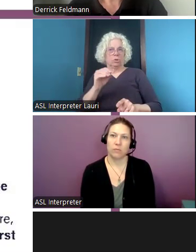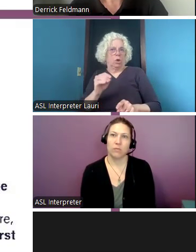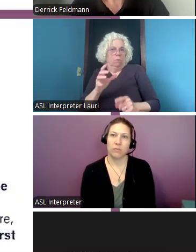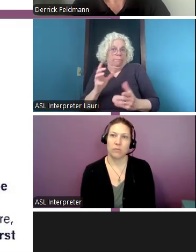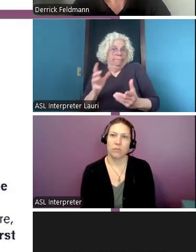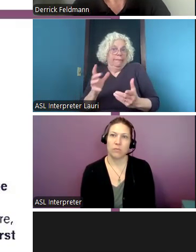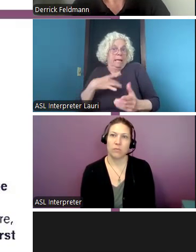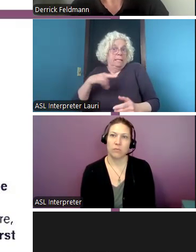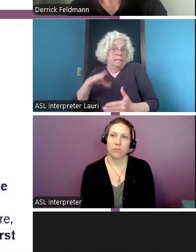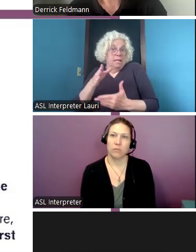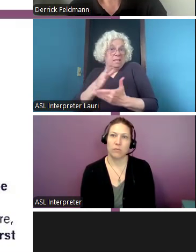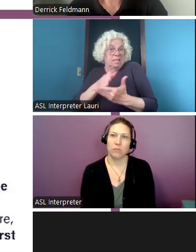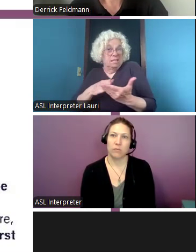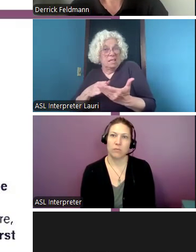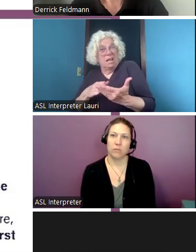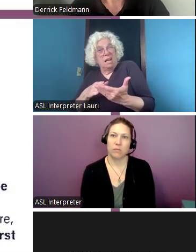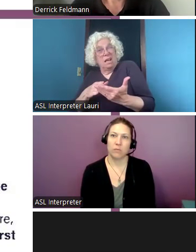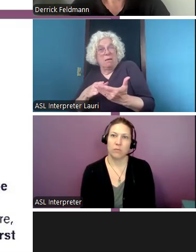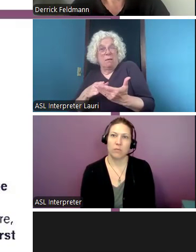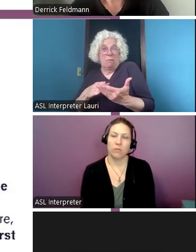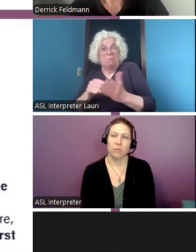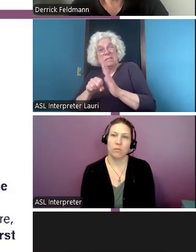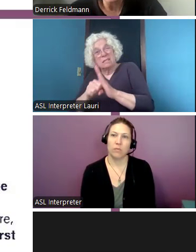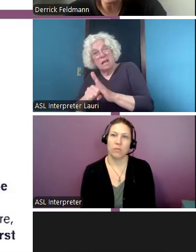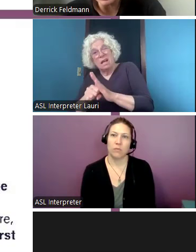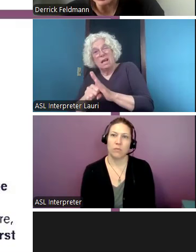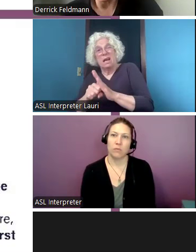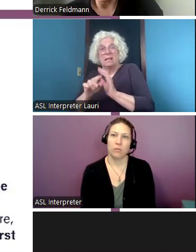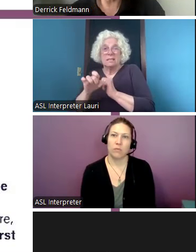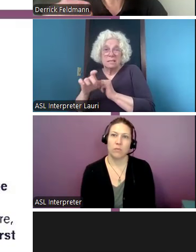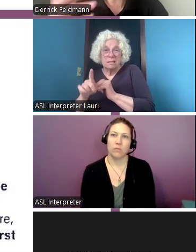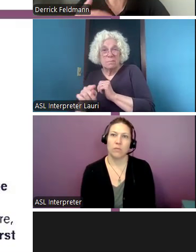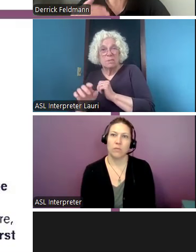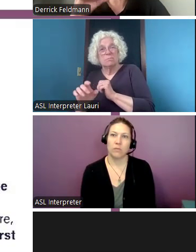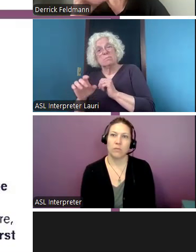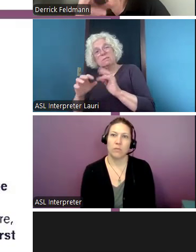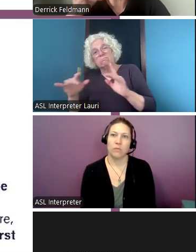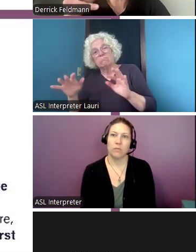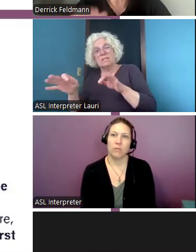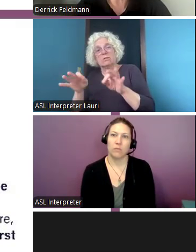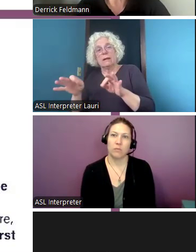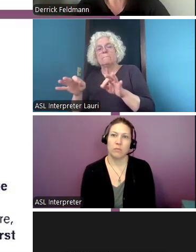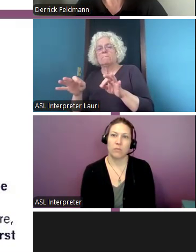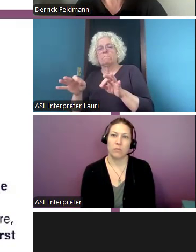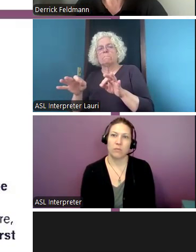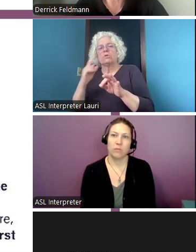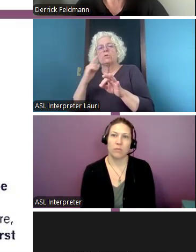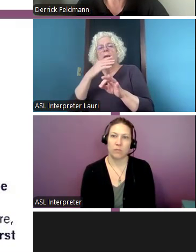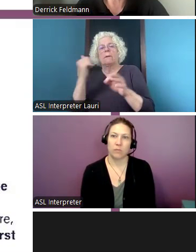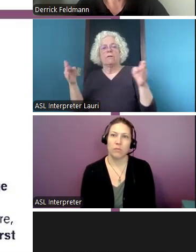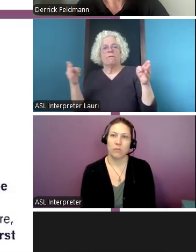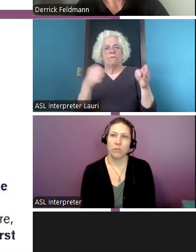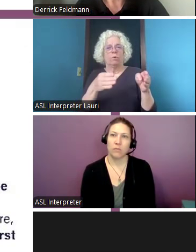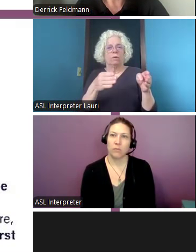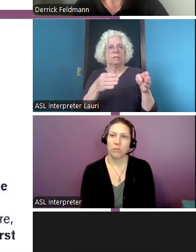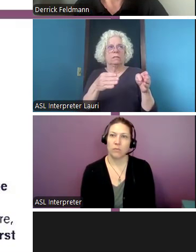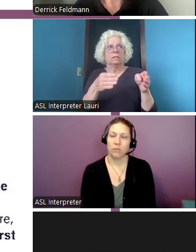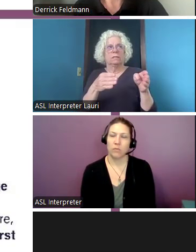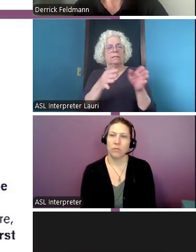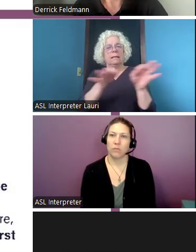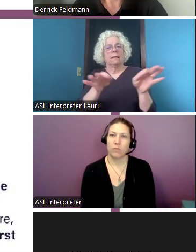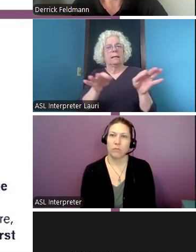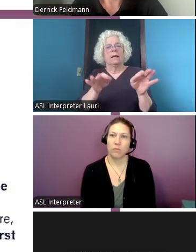You know, they disliked some of the signs and symptoms and challenges that we described in the situation. So we would just go right into focusing on the language